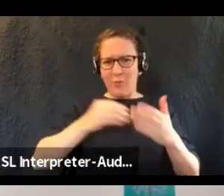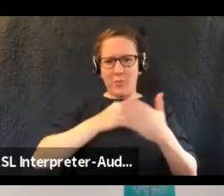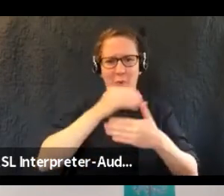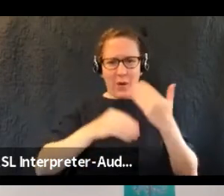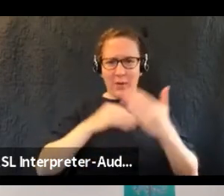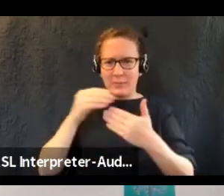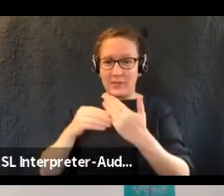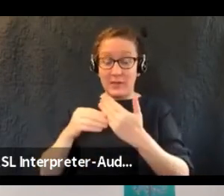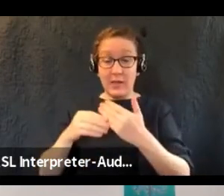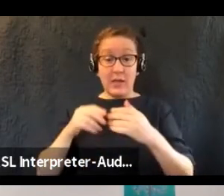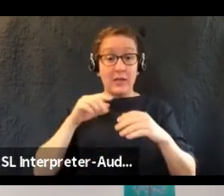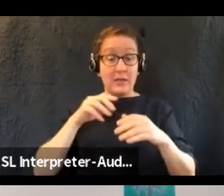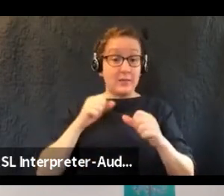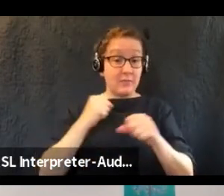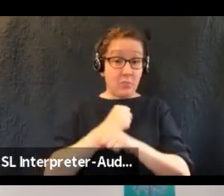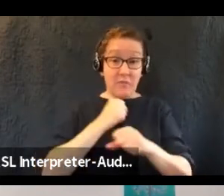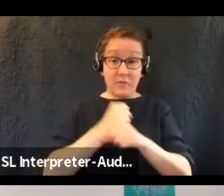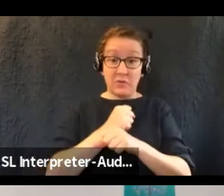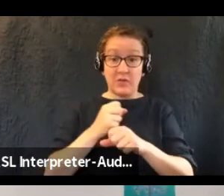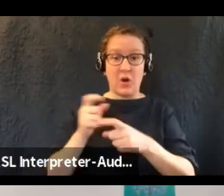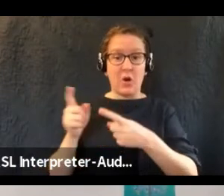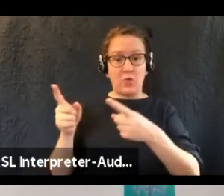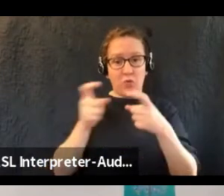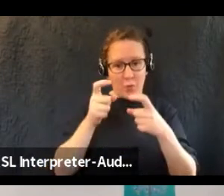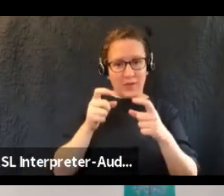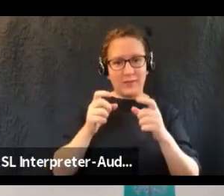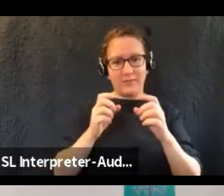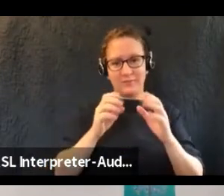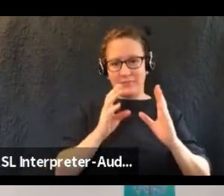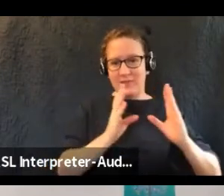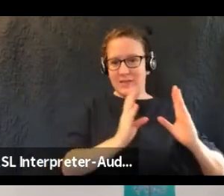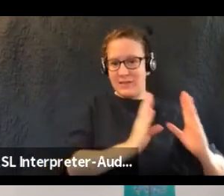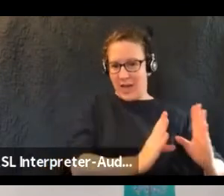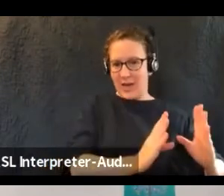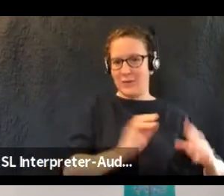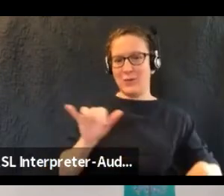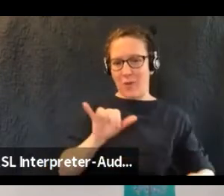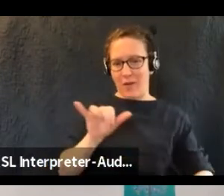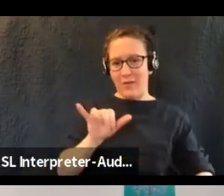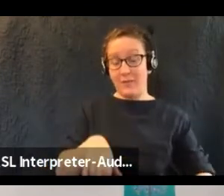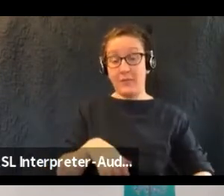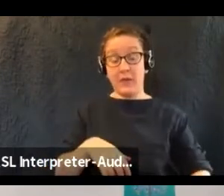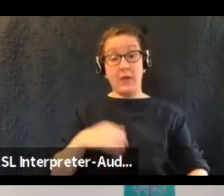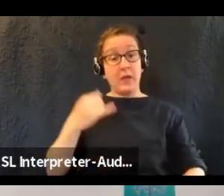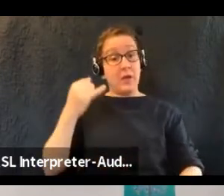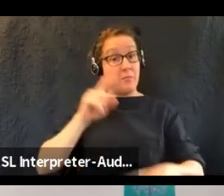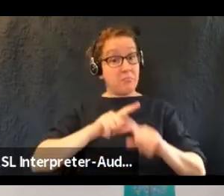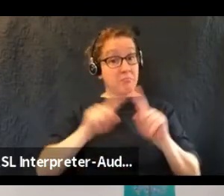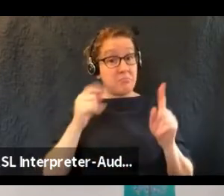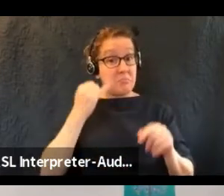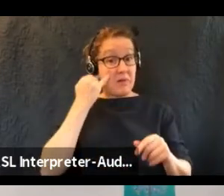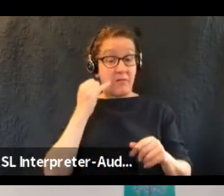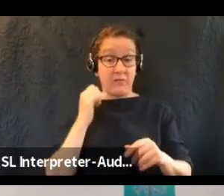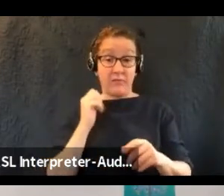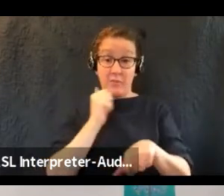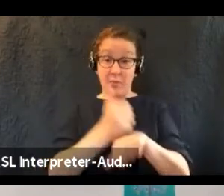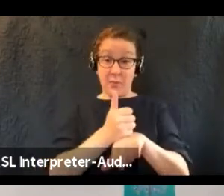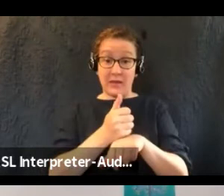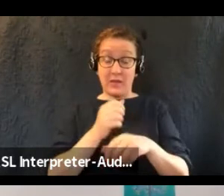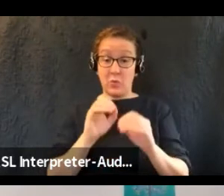in the recruitment stage, as well. However, when an implementing organization does not play a role in the recruitment process,